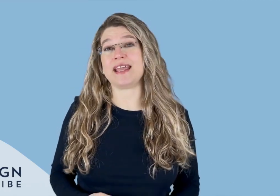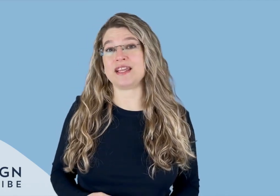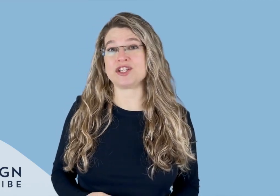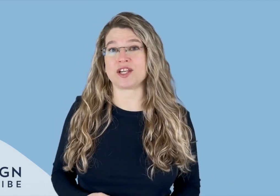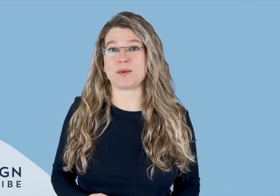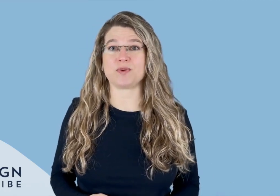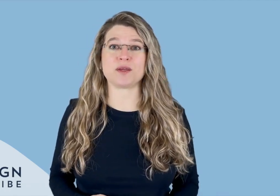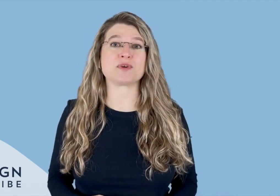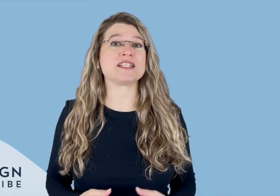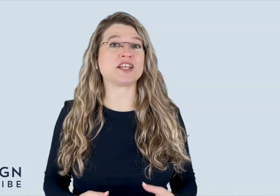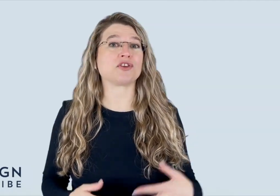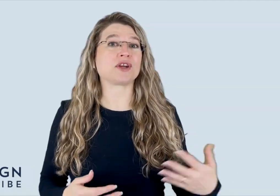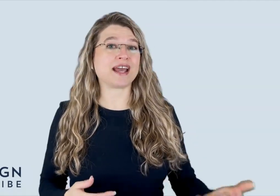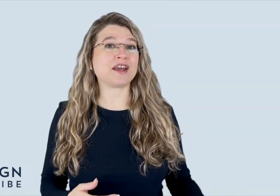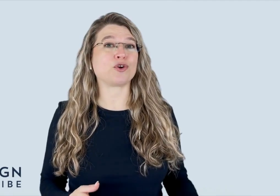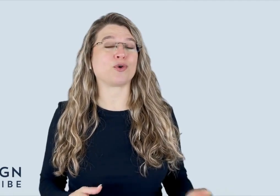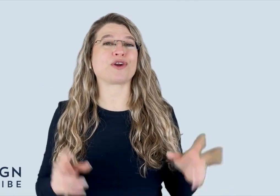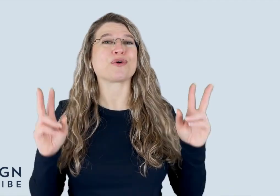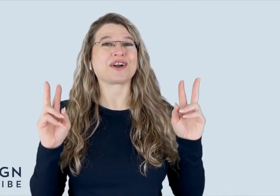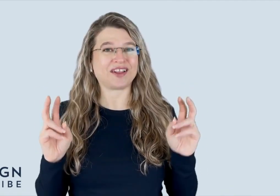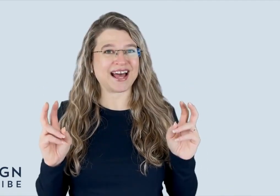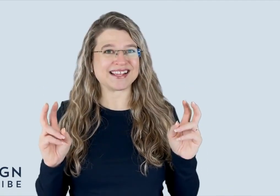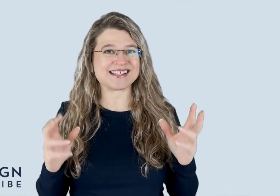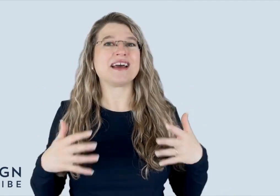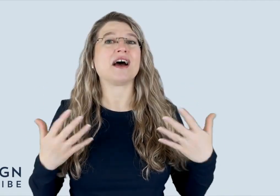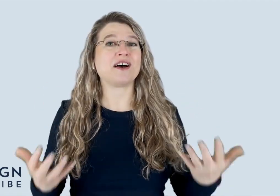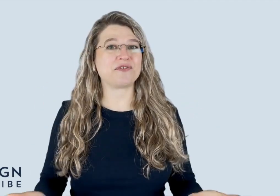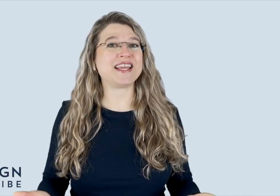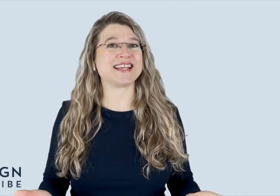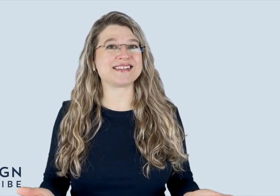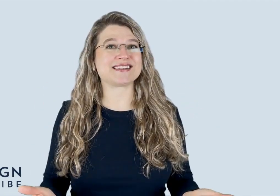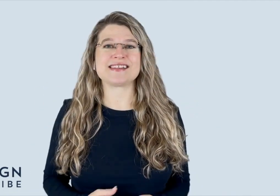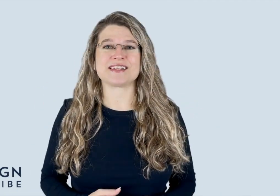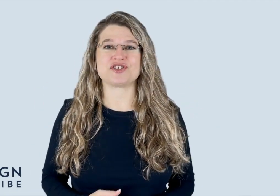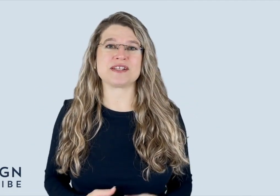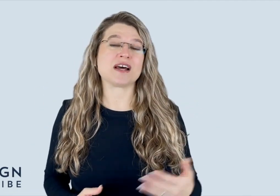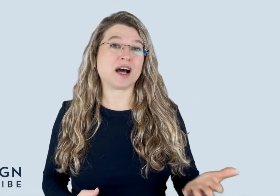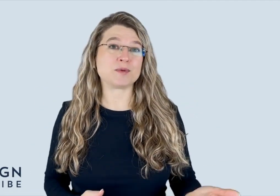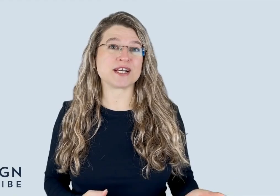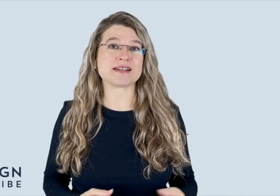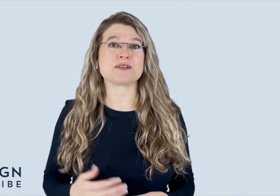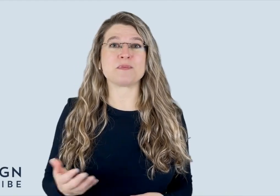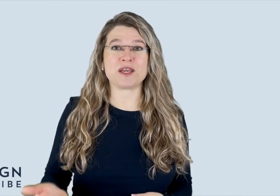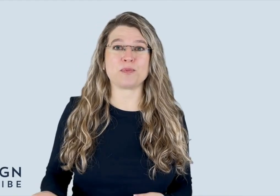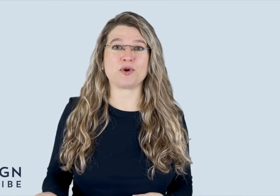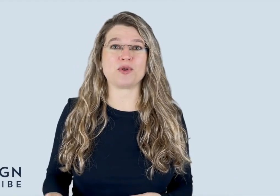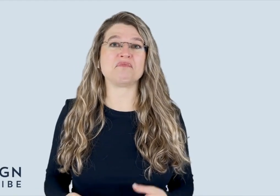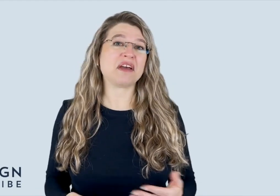handshape with a particular category or class of things, such as objects, people, things.